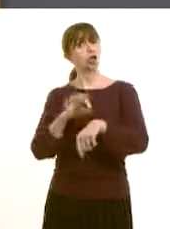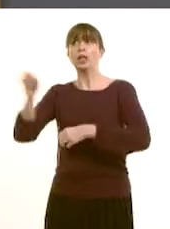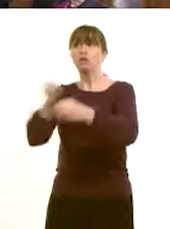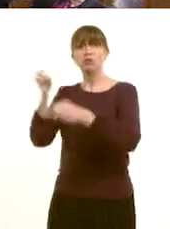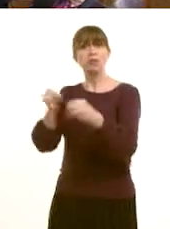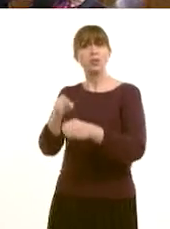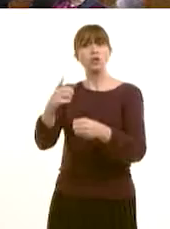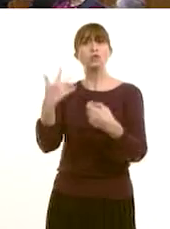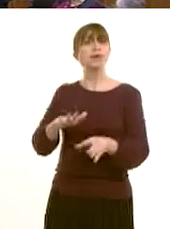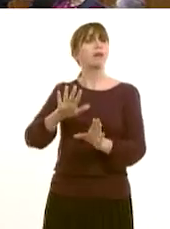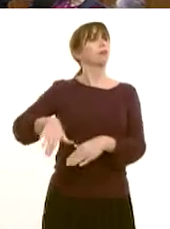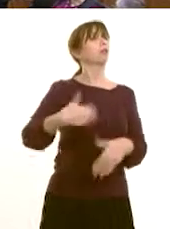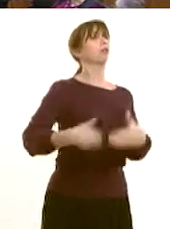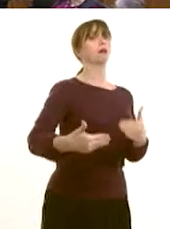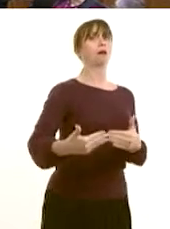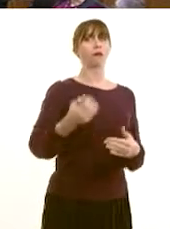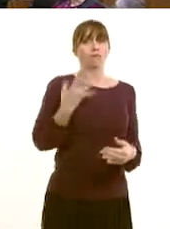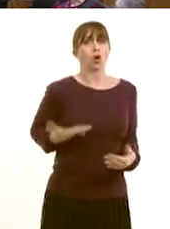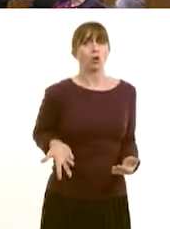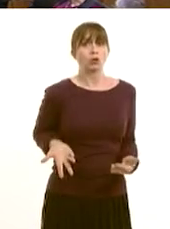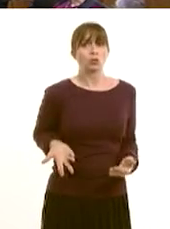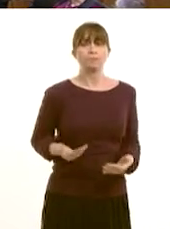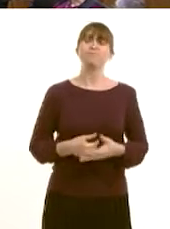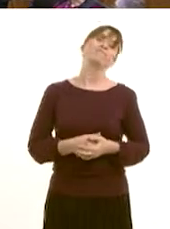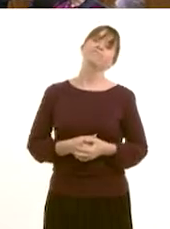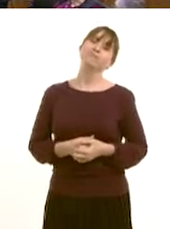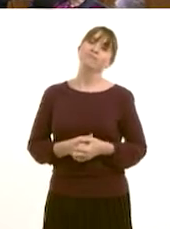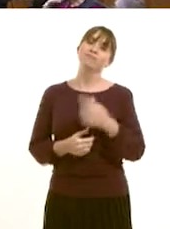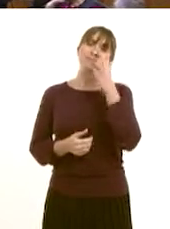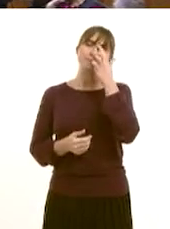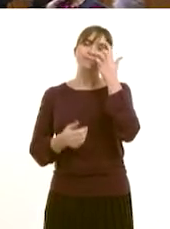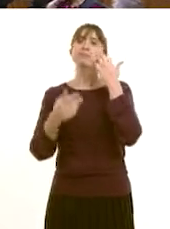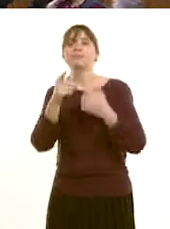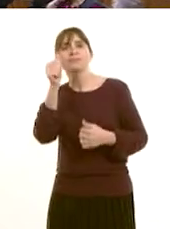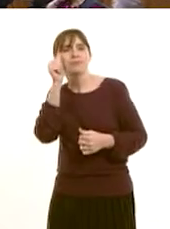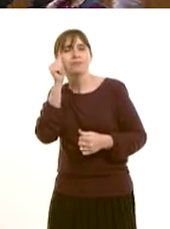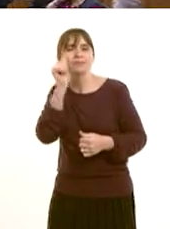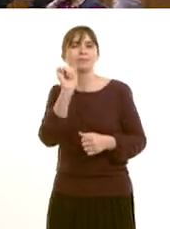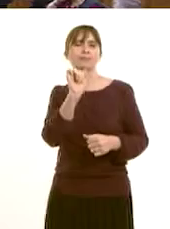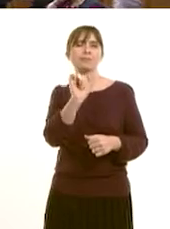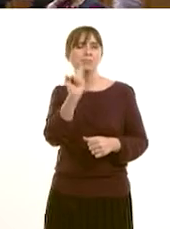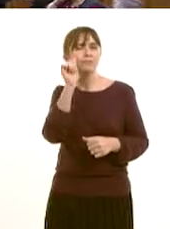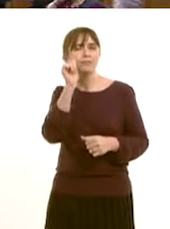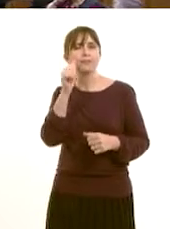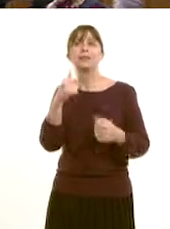Carwyn Jones: Well, the leader of Plaid Cymru seems to think weíre already into leadersí questions. Iím sure that sheís aware weíre still on question 2.